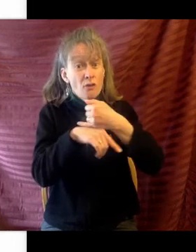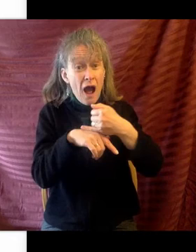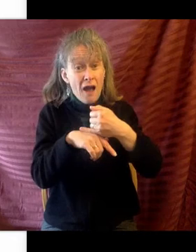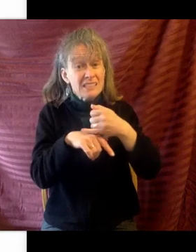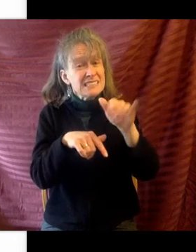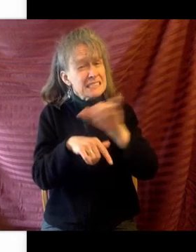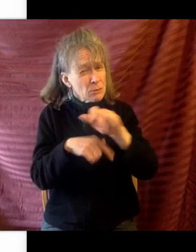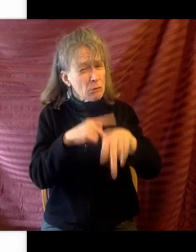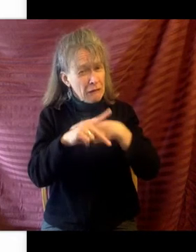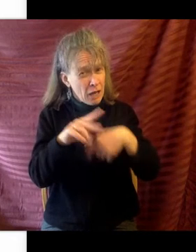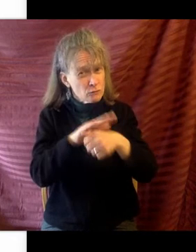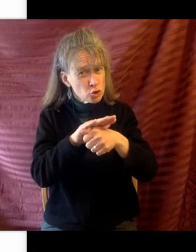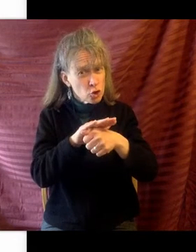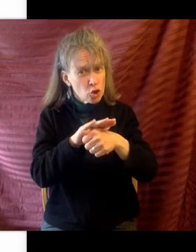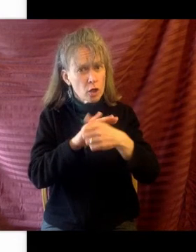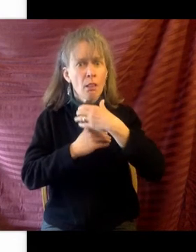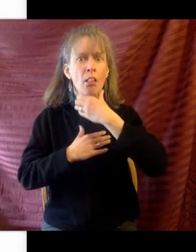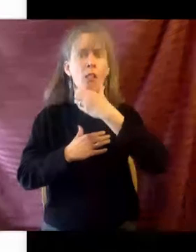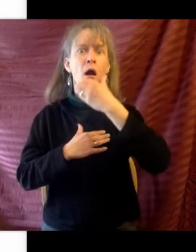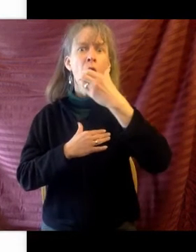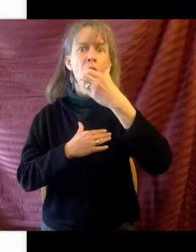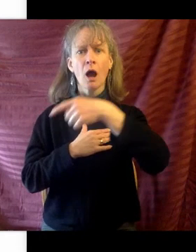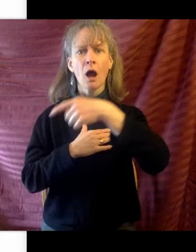and Abingdon Island with a long neck.